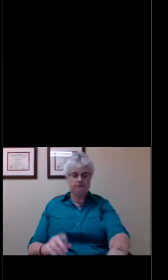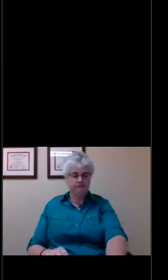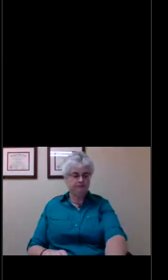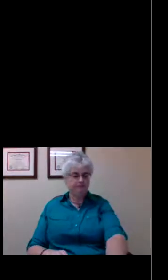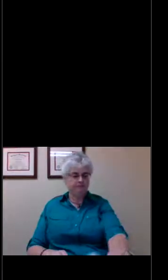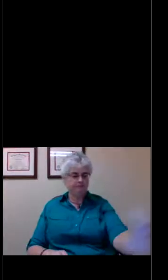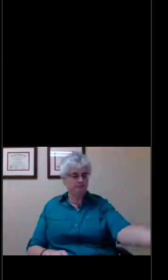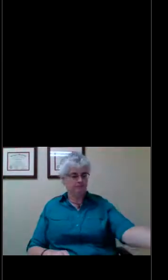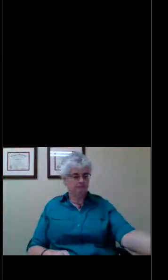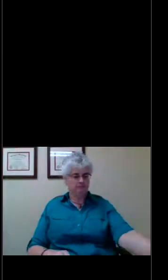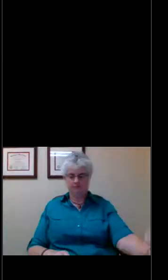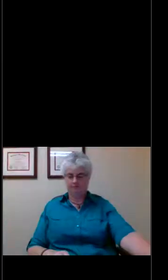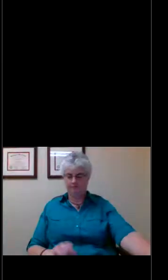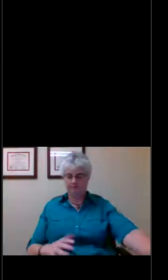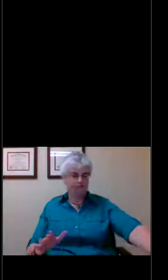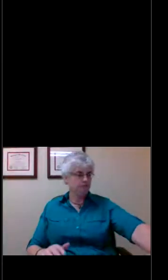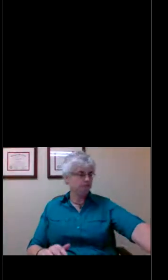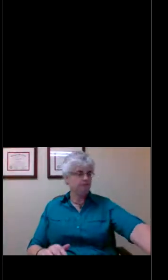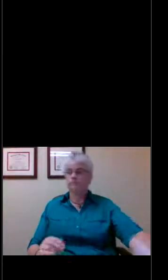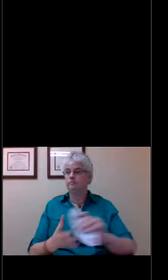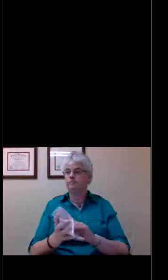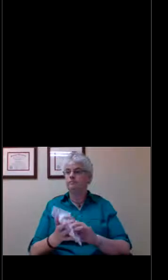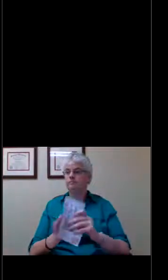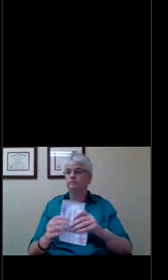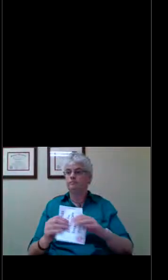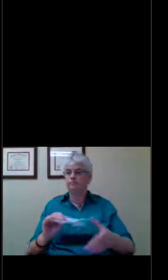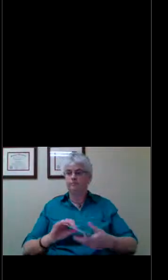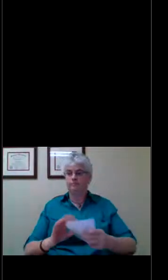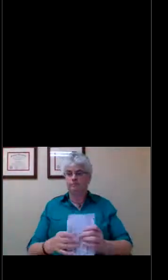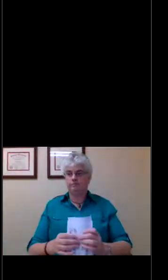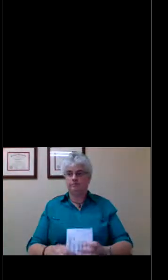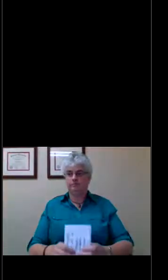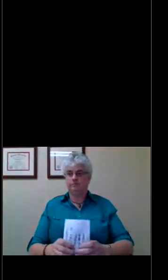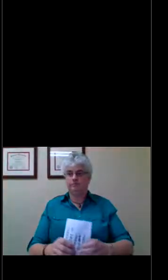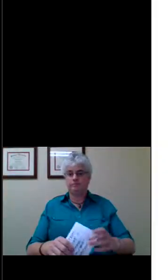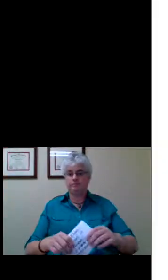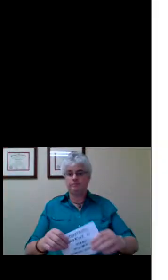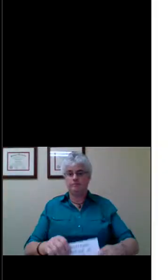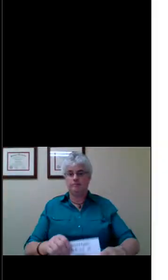go ahead and share the poll results with you. Holly, will you debrief those for us?